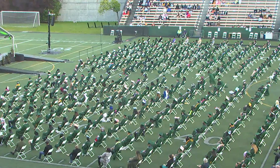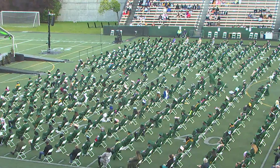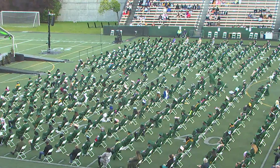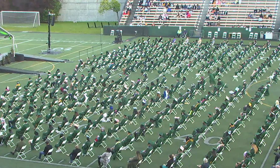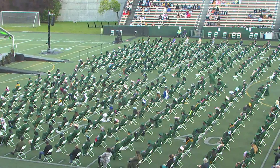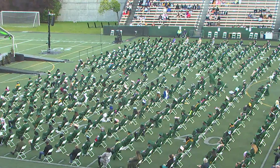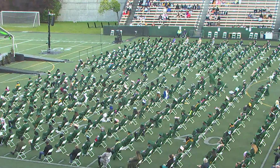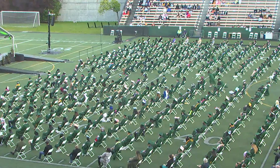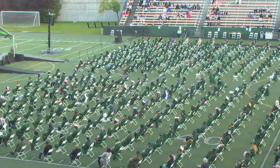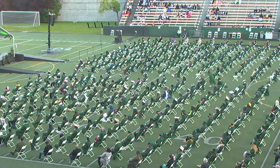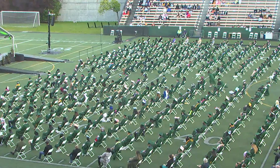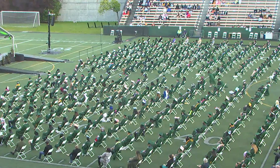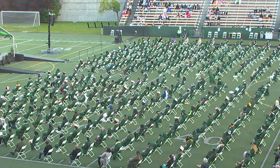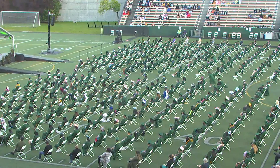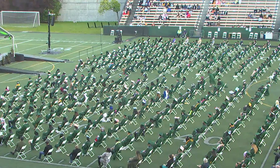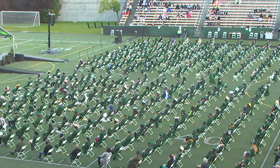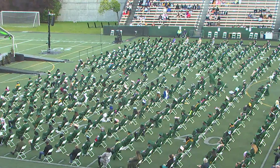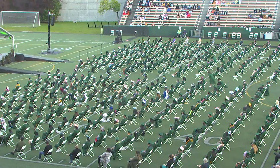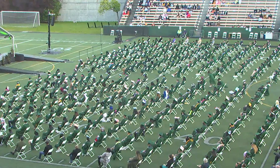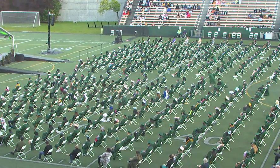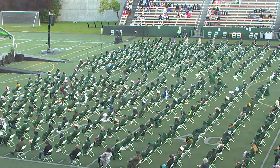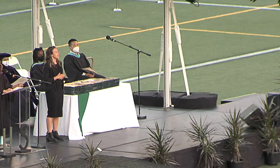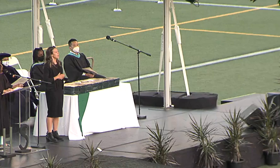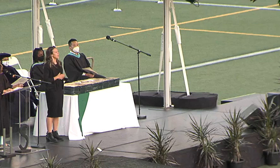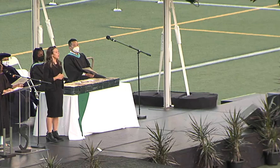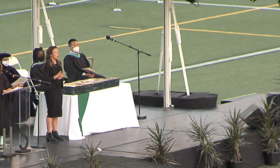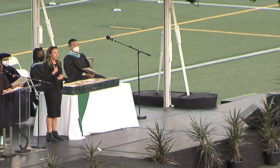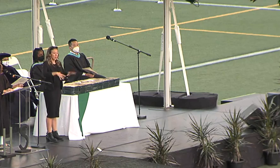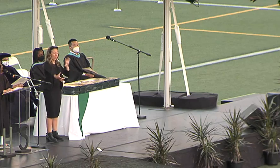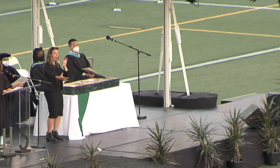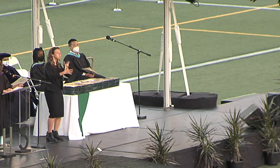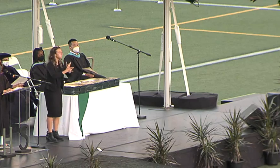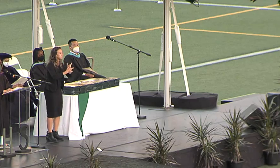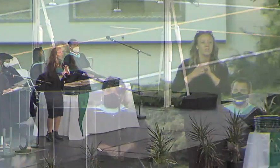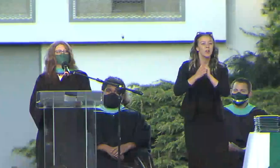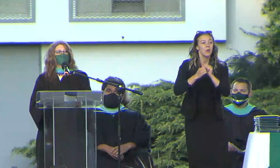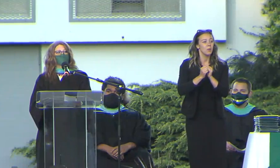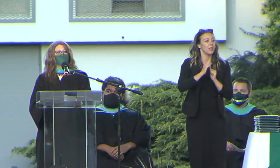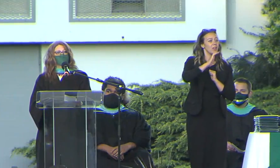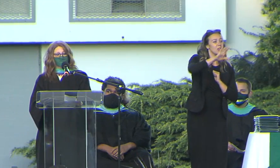We did this together inside the classroom with your collaboration and determination.